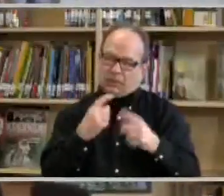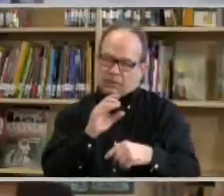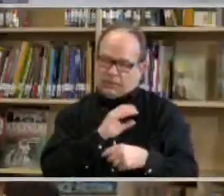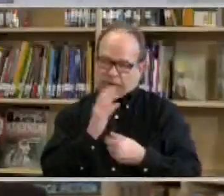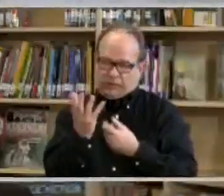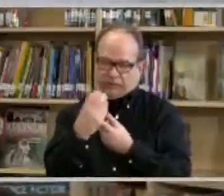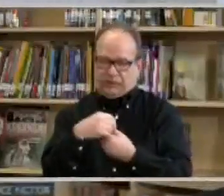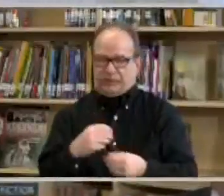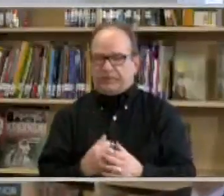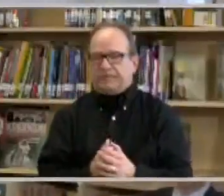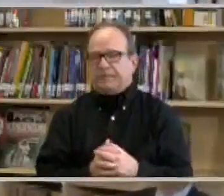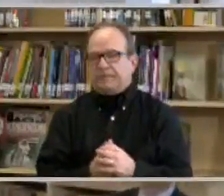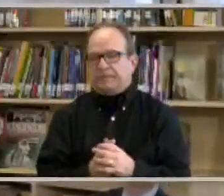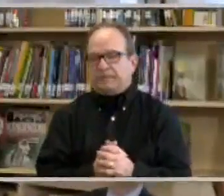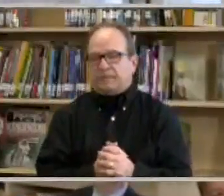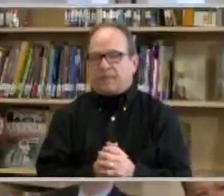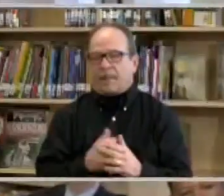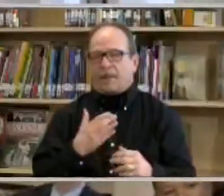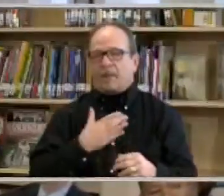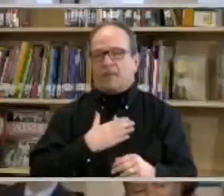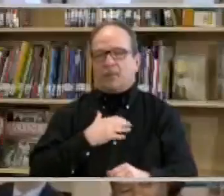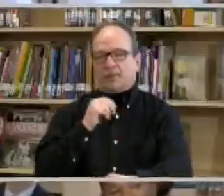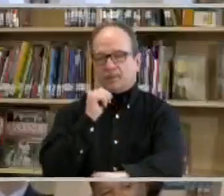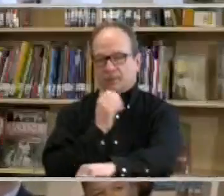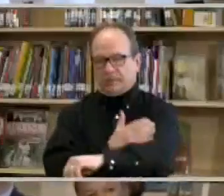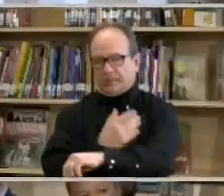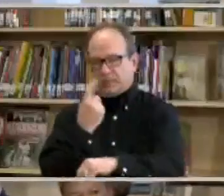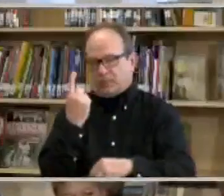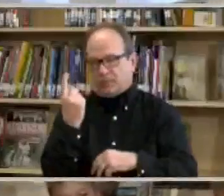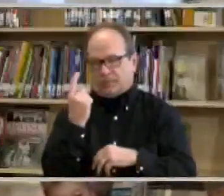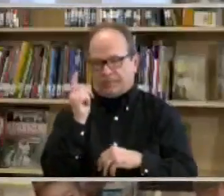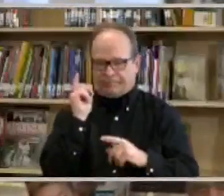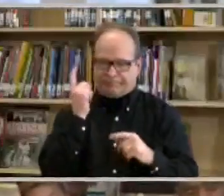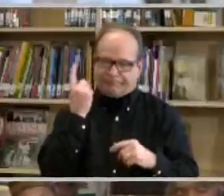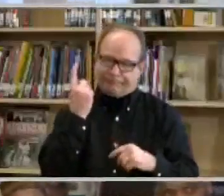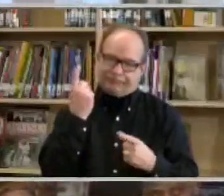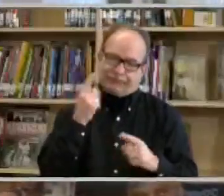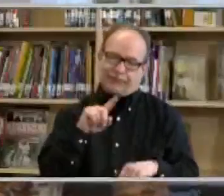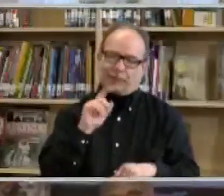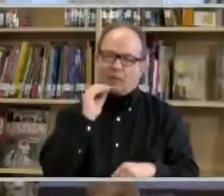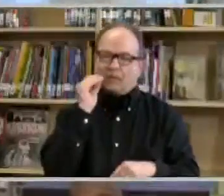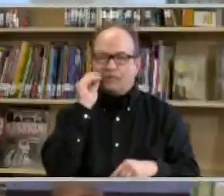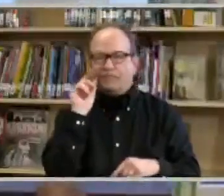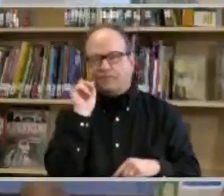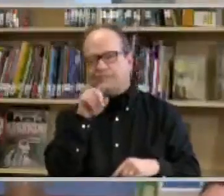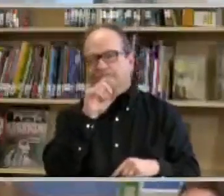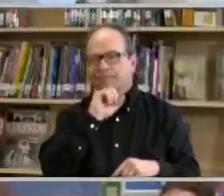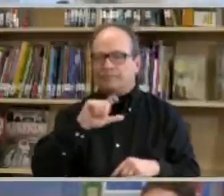BY KNOWING THAT THE COMMUNITY I THINK THAT MY DAUGHTER CAME HOME